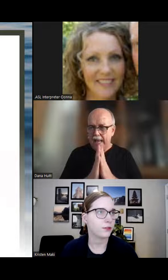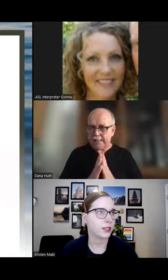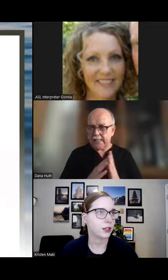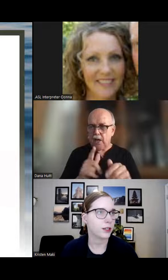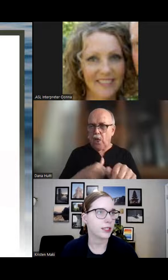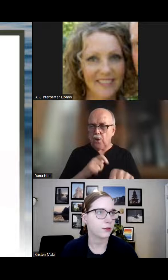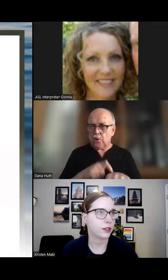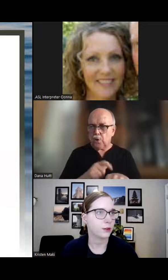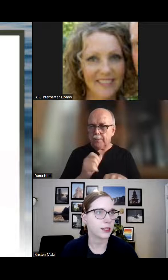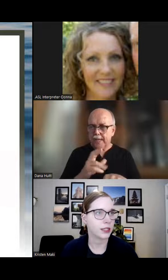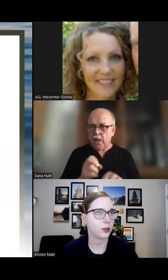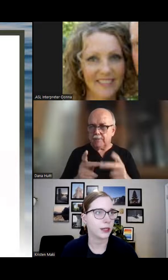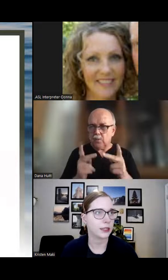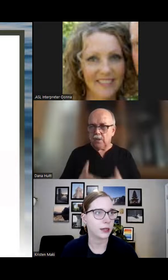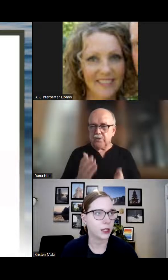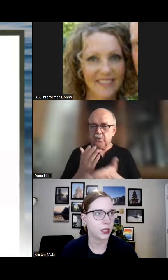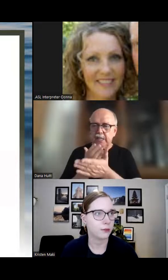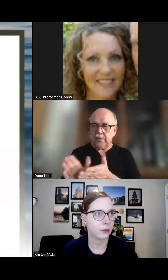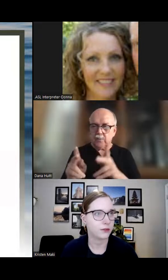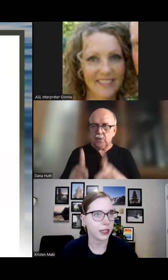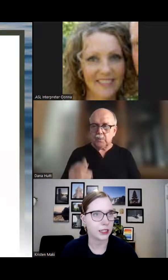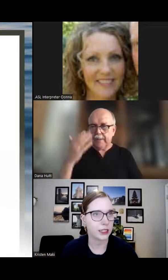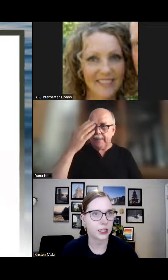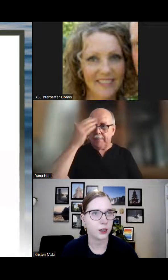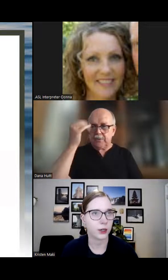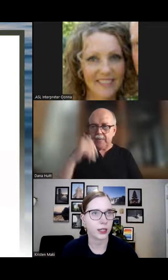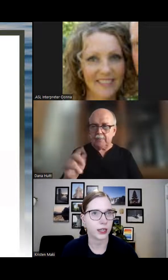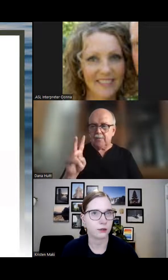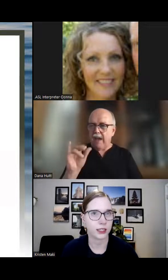opt out of the program? If you work outside of Washington, then you don't